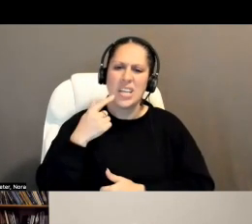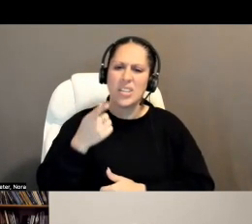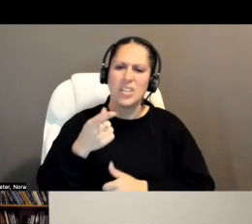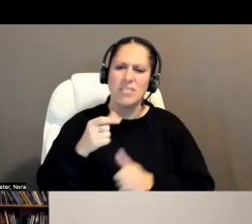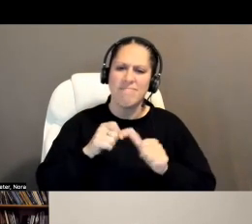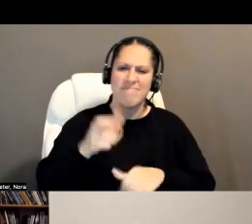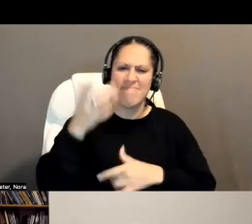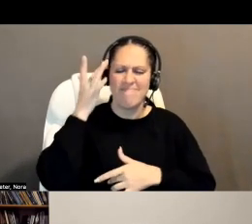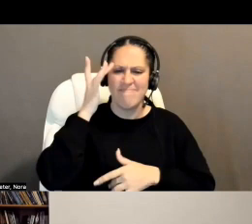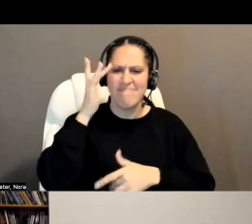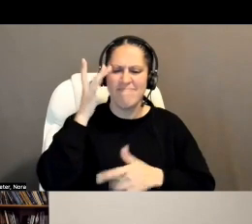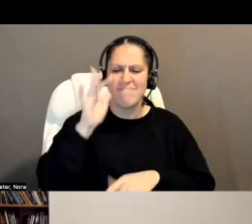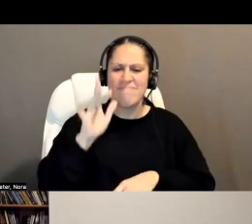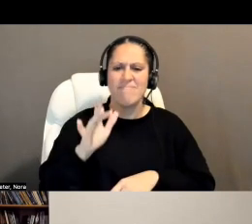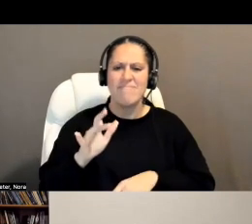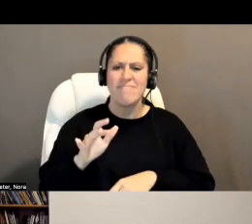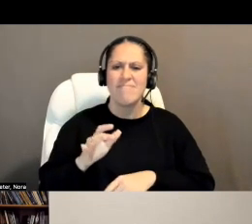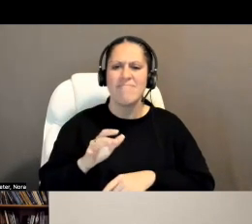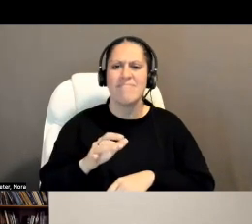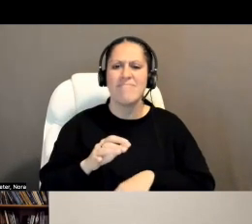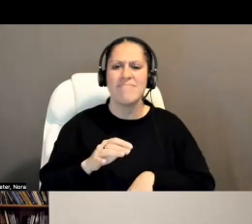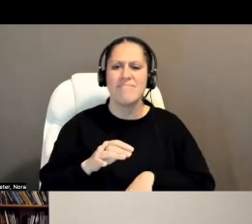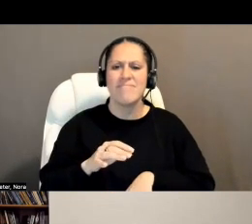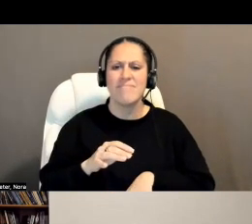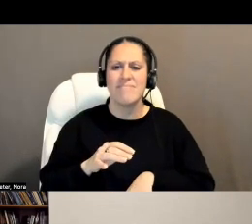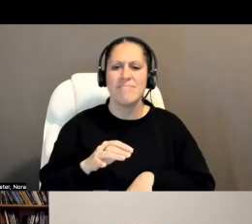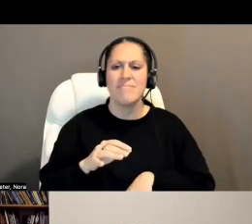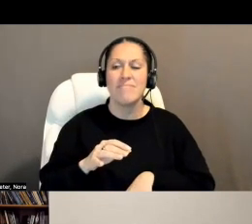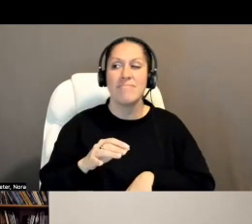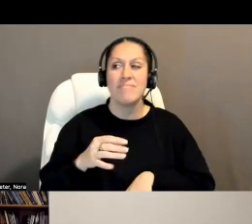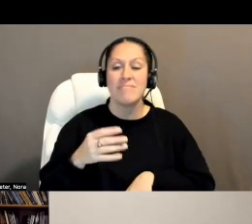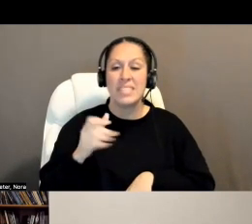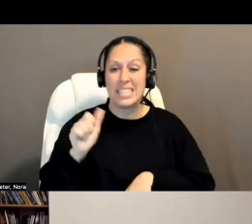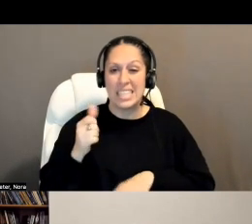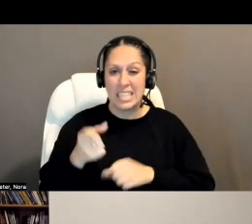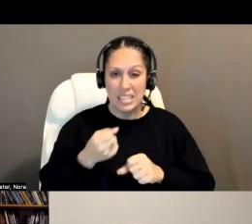ill, Jamie. It's been, um, it's been about 10 years for me.